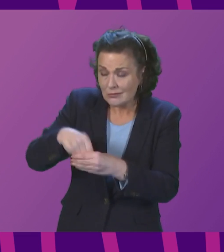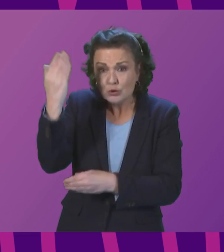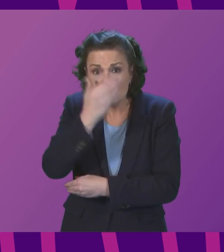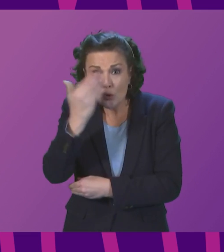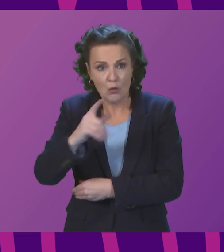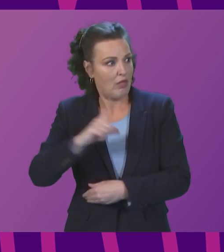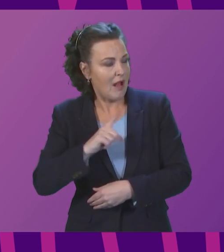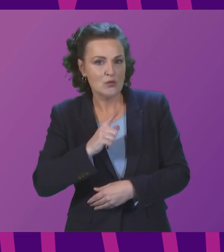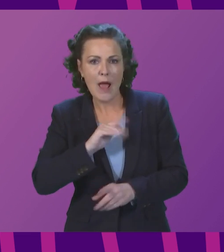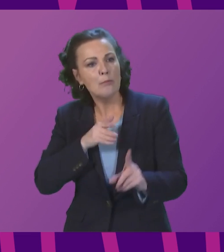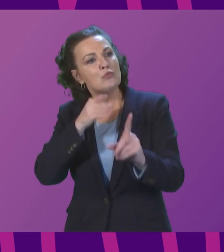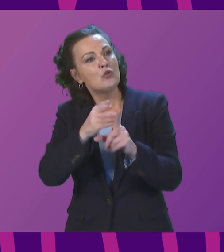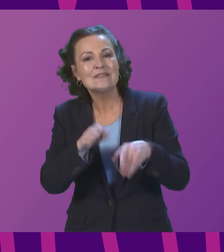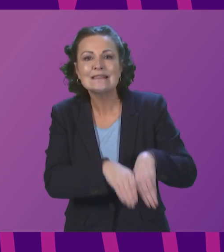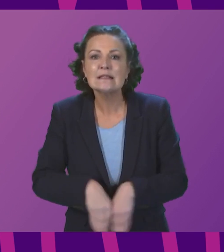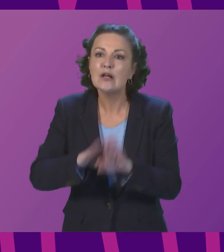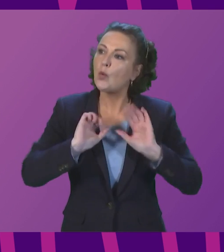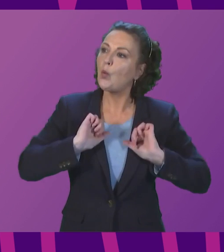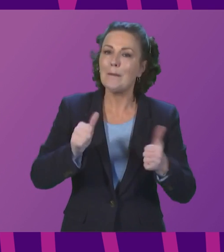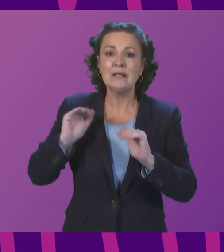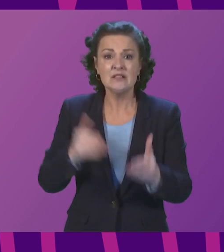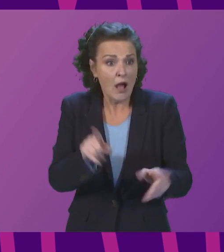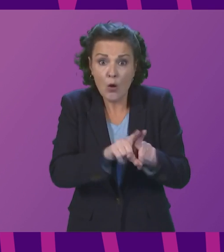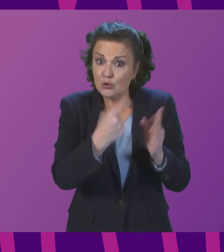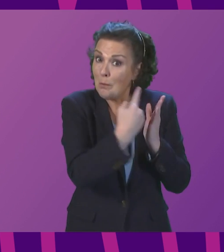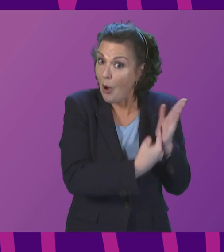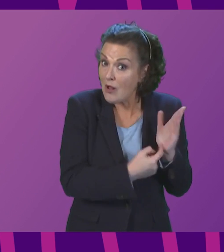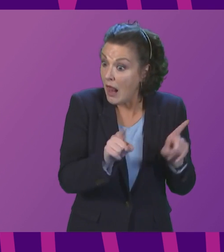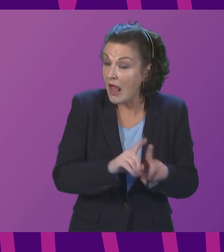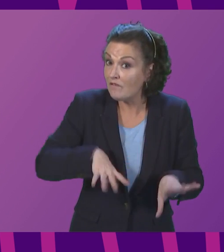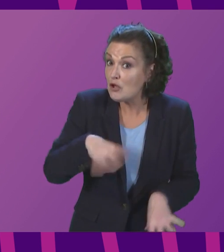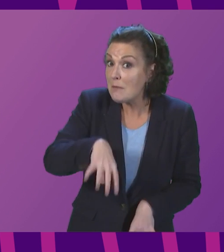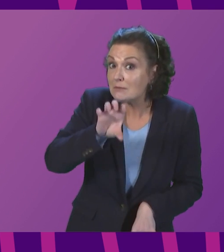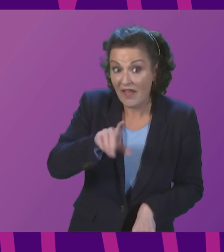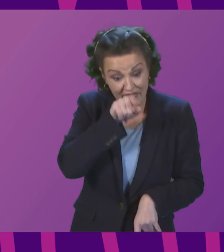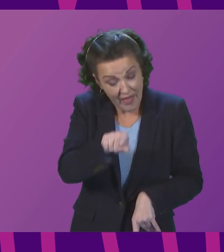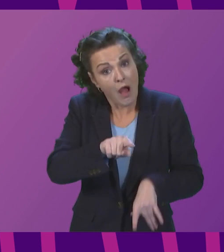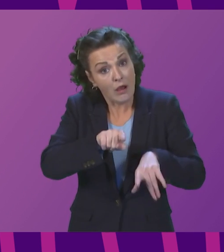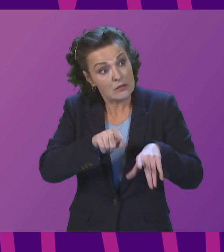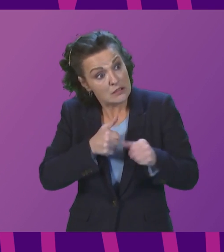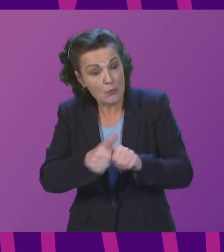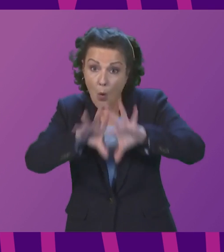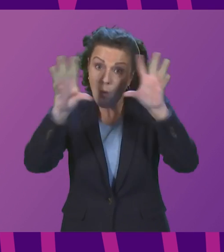wellbeing service and, indeed, policies such as free bus travel, which supports the overall wellbeing of young people.